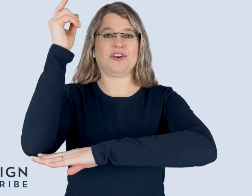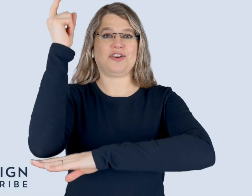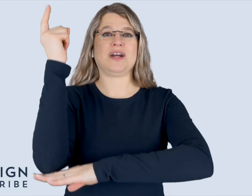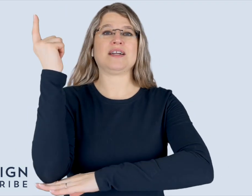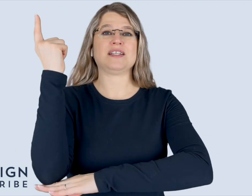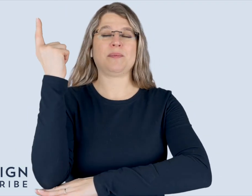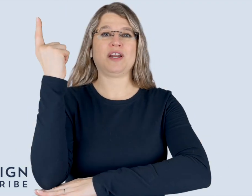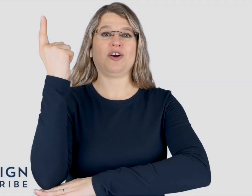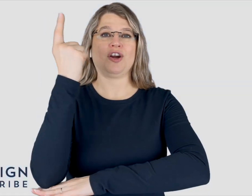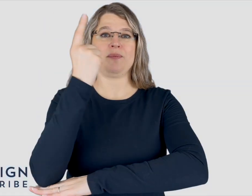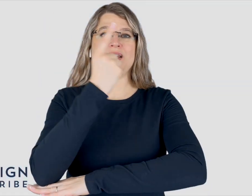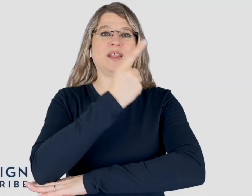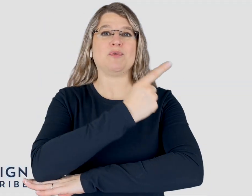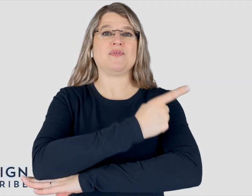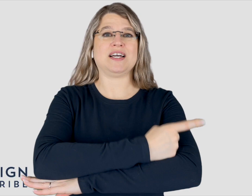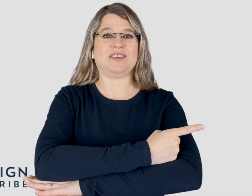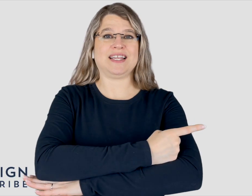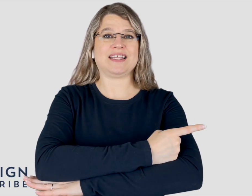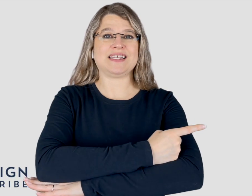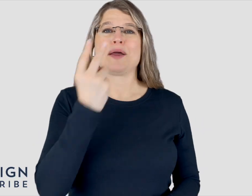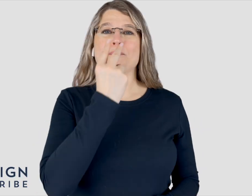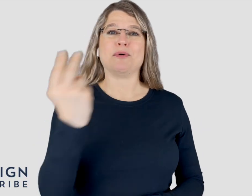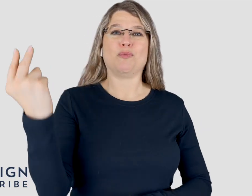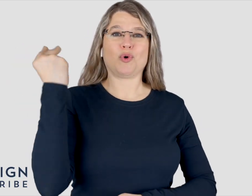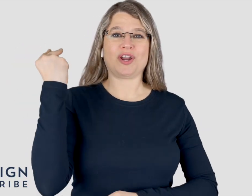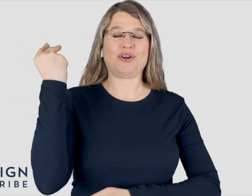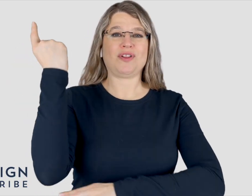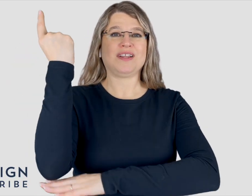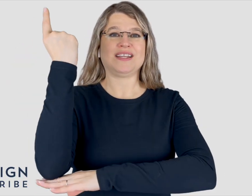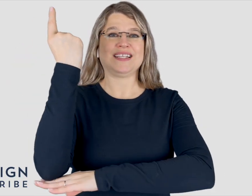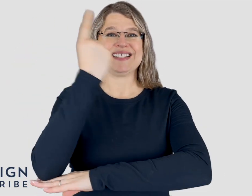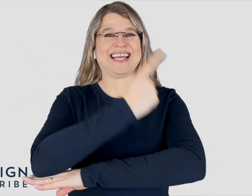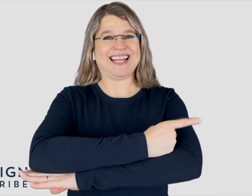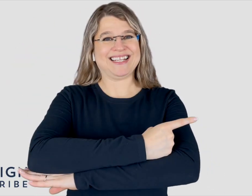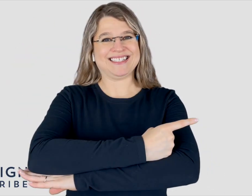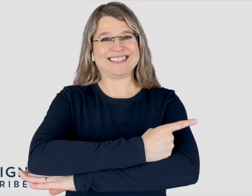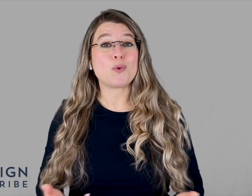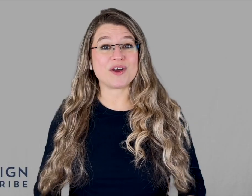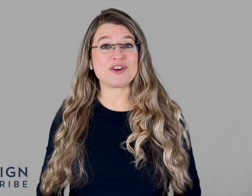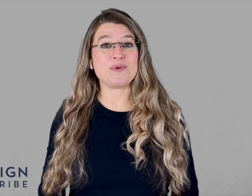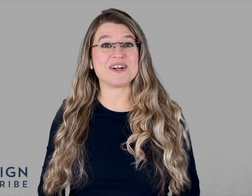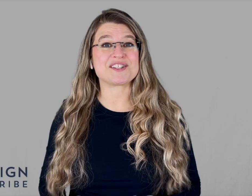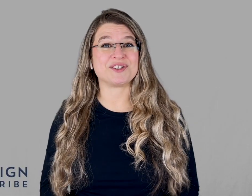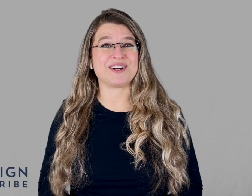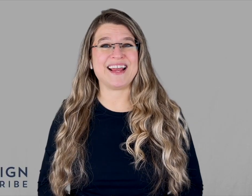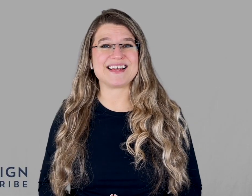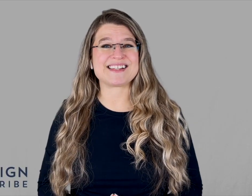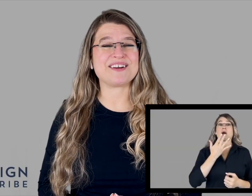your non dominant arm and then move down like this memorial Whether you want to learn ASL